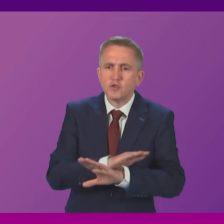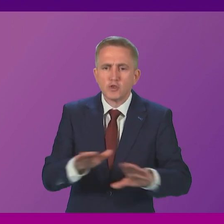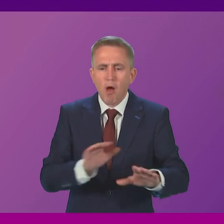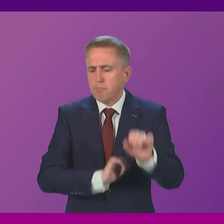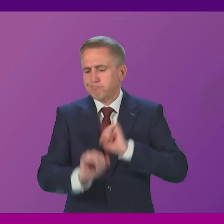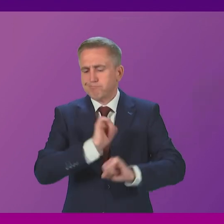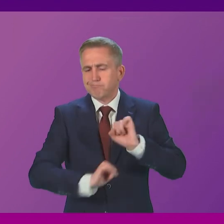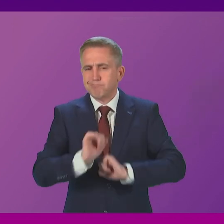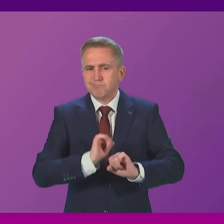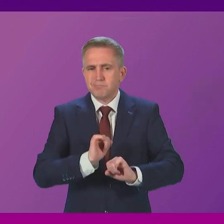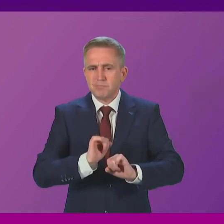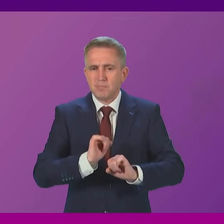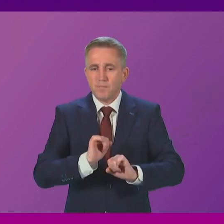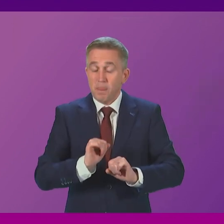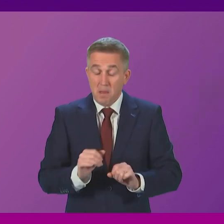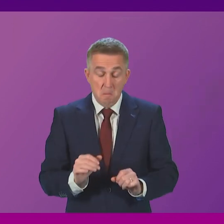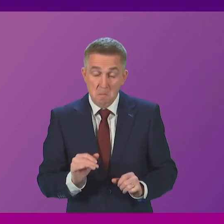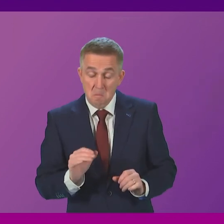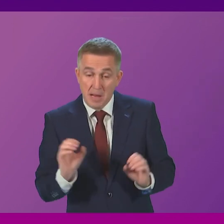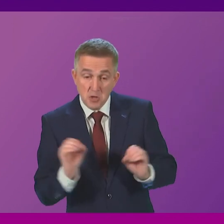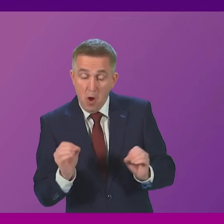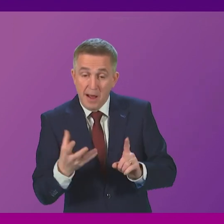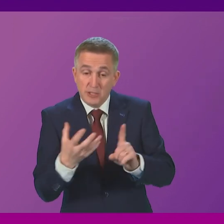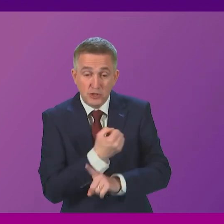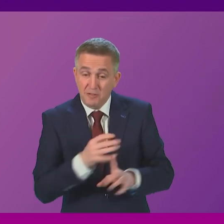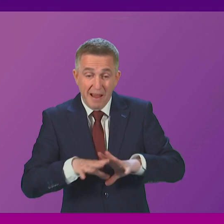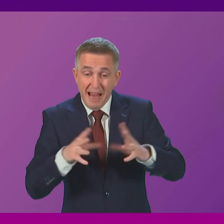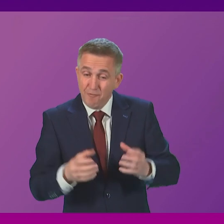We might not be able to achieve everything that we want all the time and all at once,